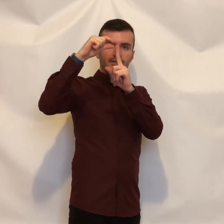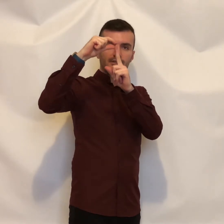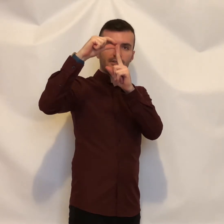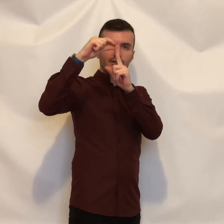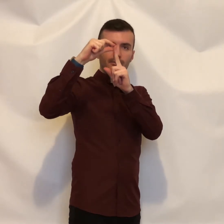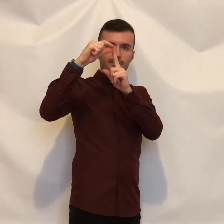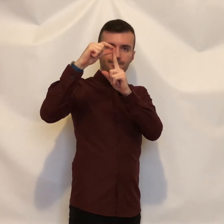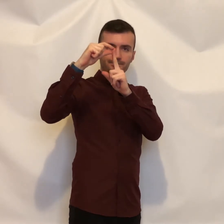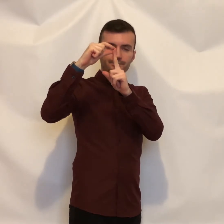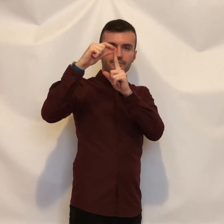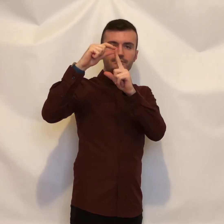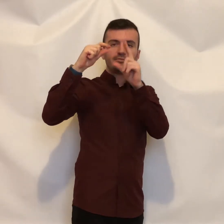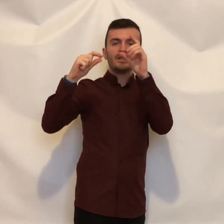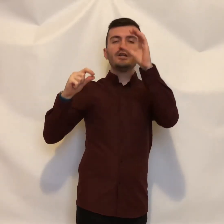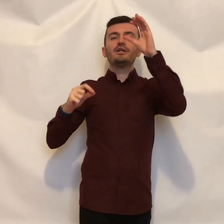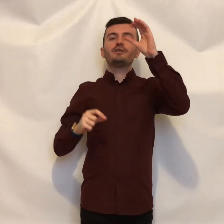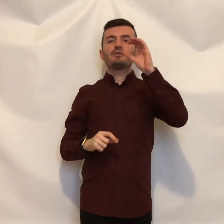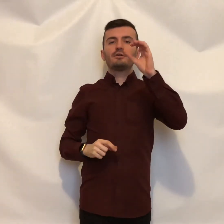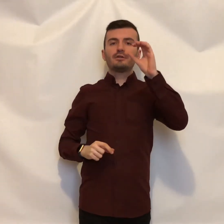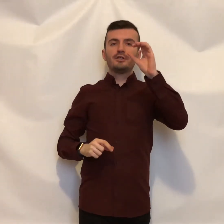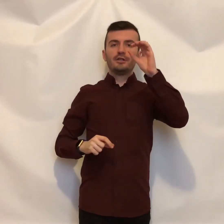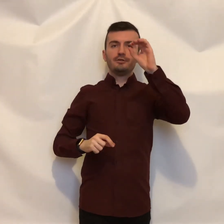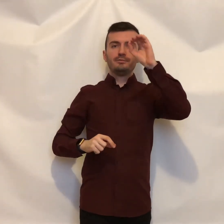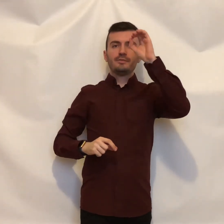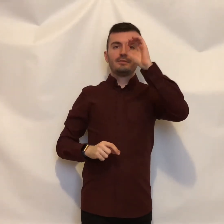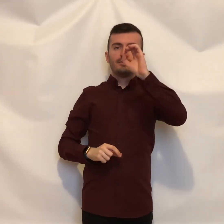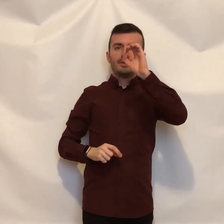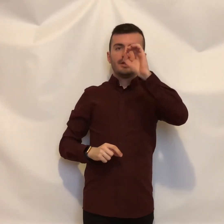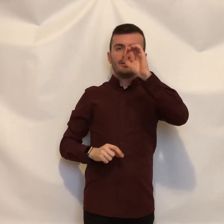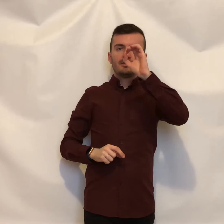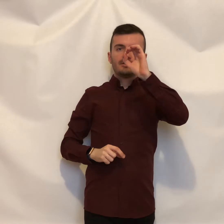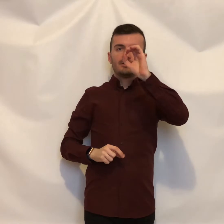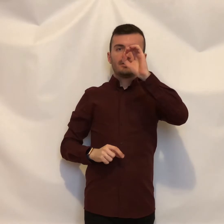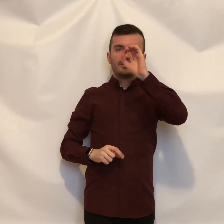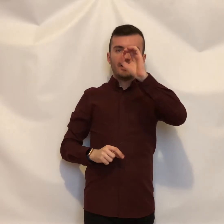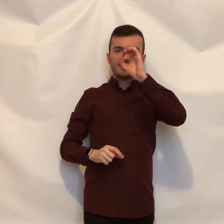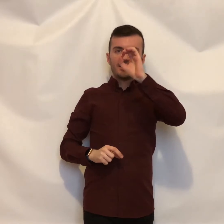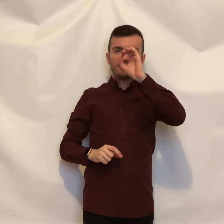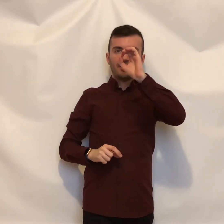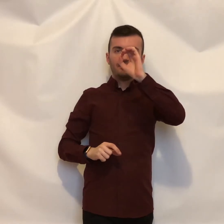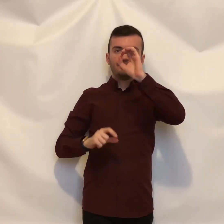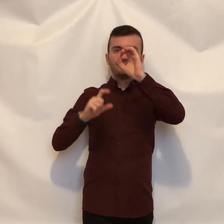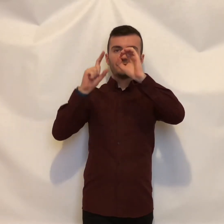but at the top 'q' create a zero